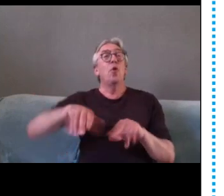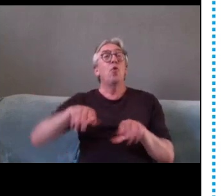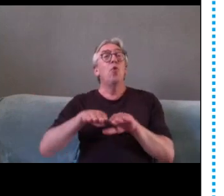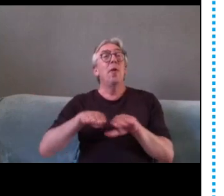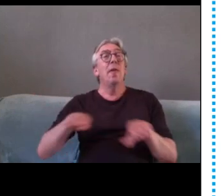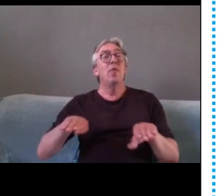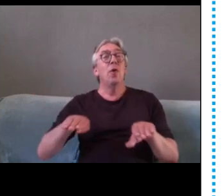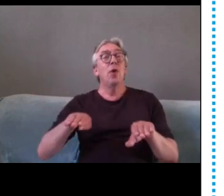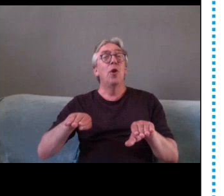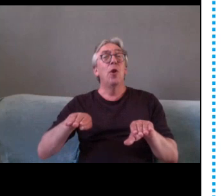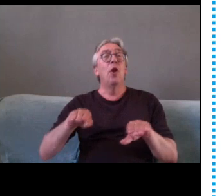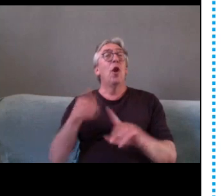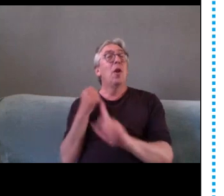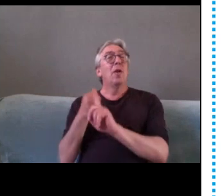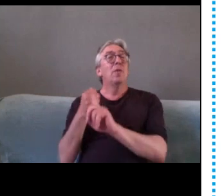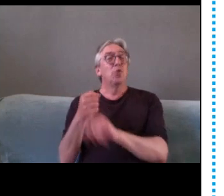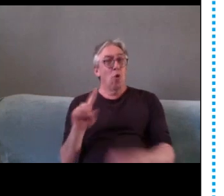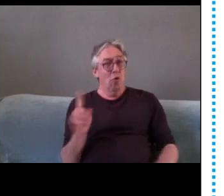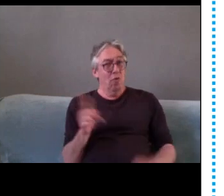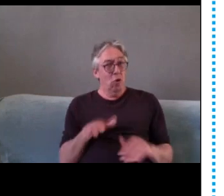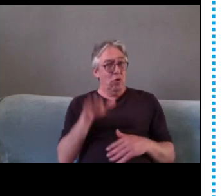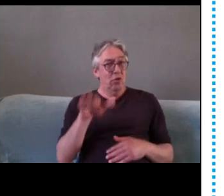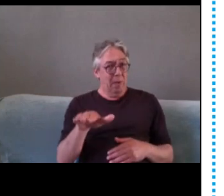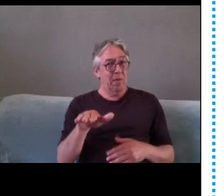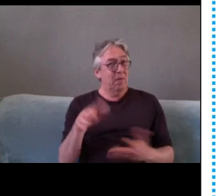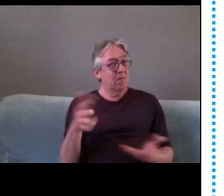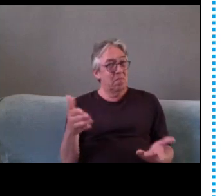the first step would be to get in touch with the NRA